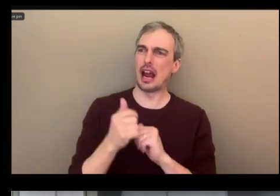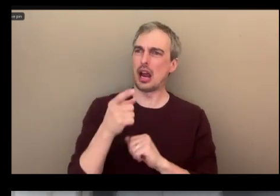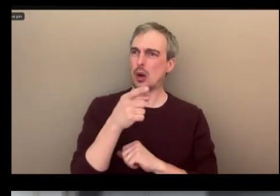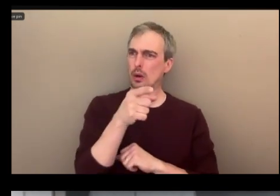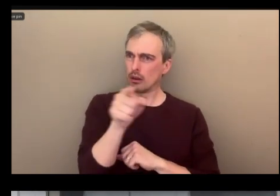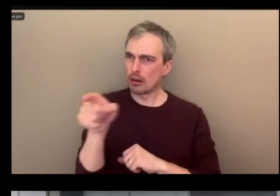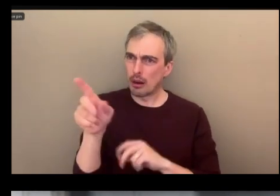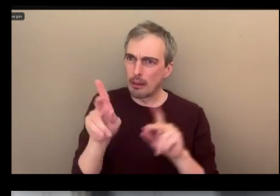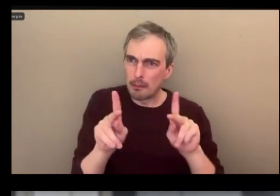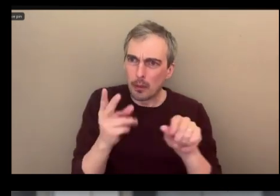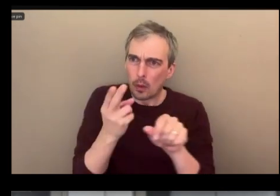This changed my life here.